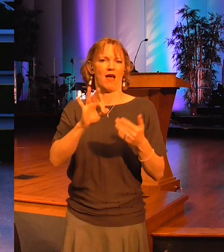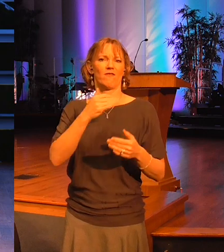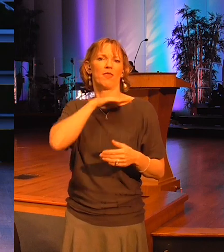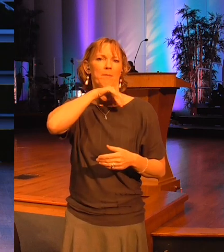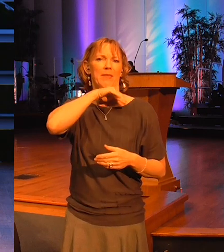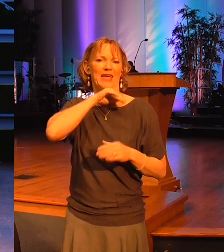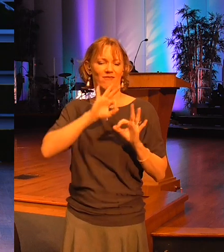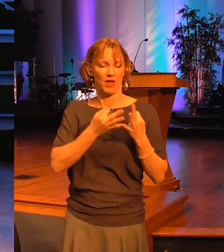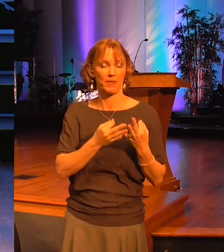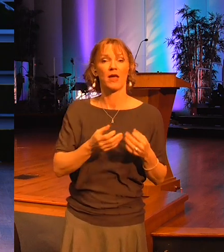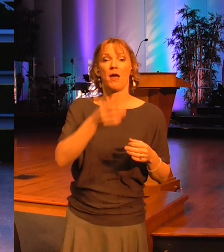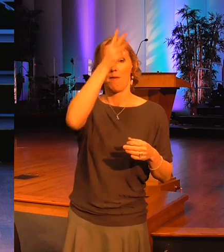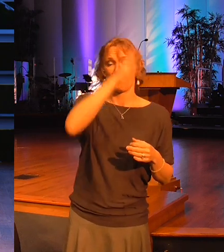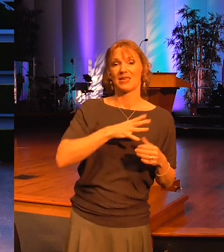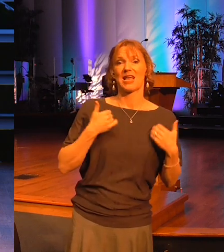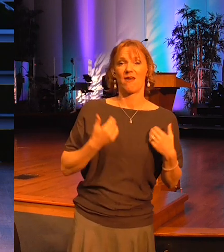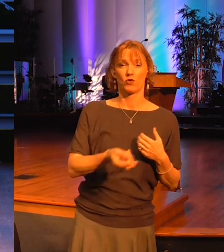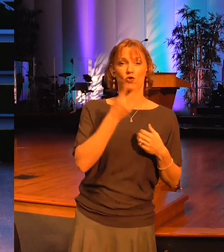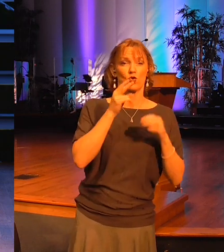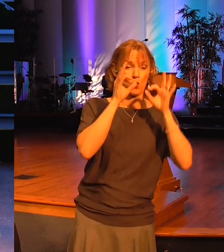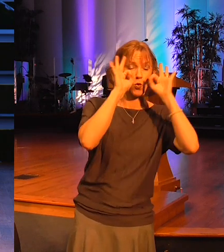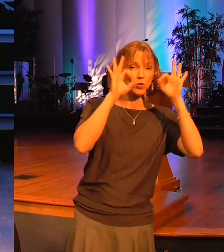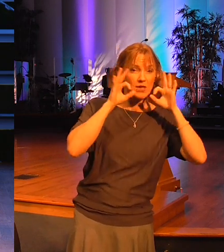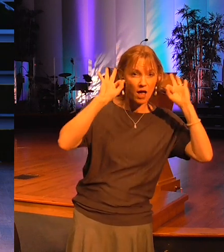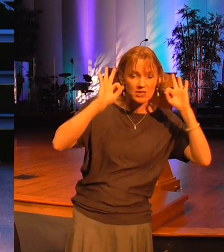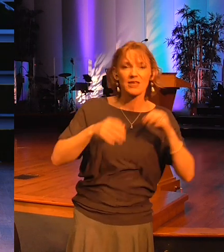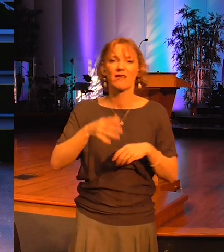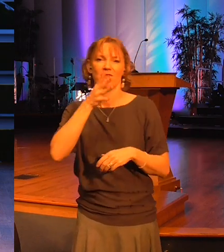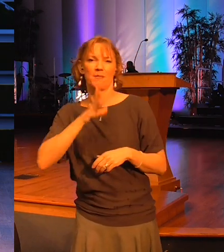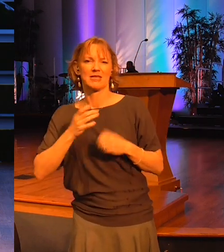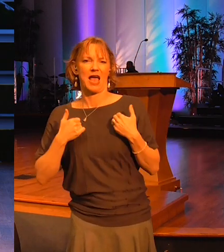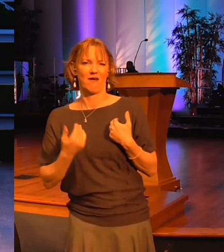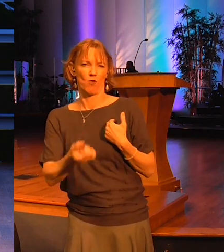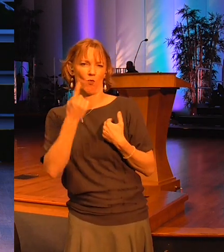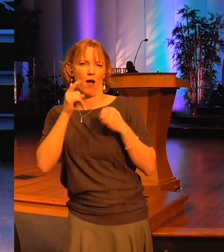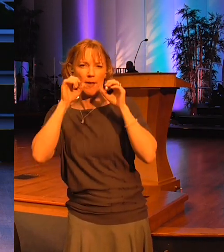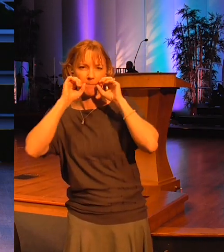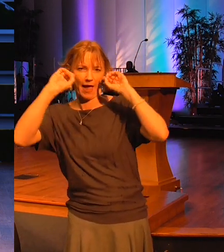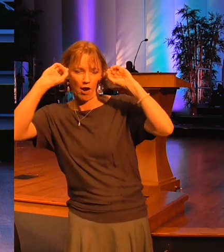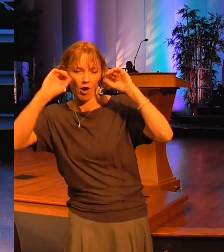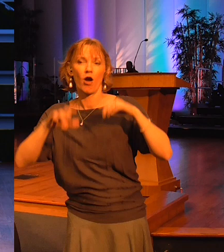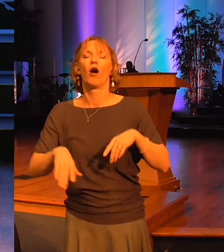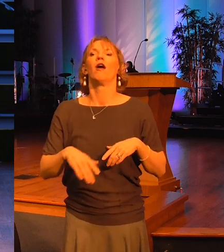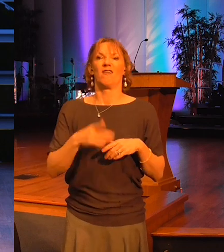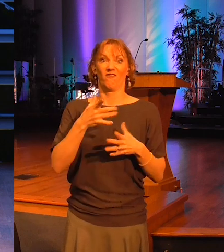two pairs of tus and females having one and they are surprisingly fast reaching speeds of up to 48